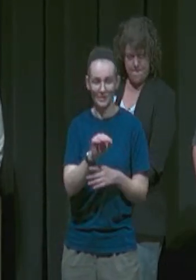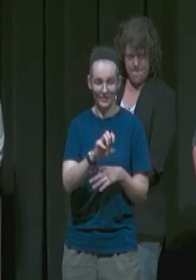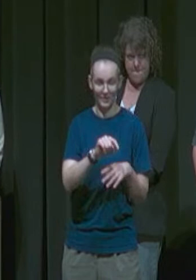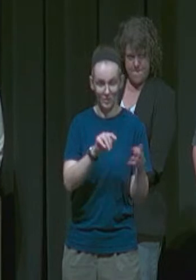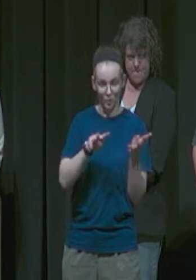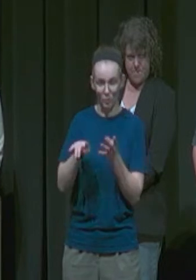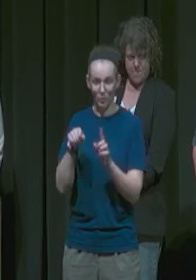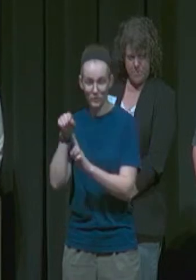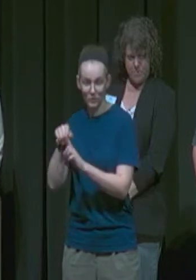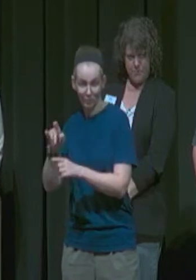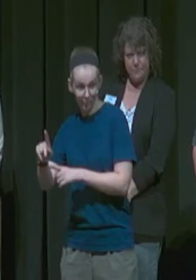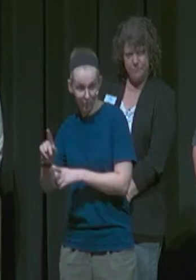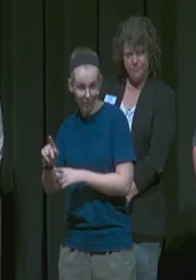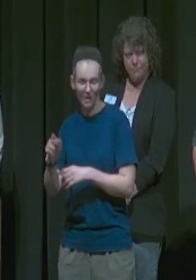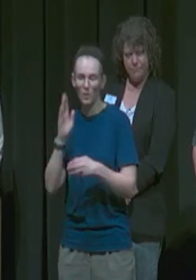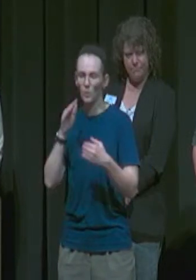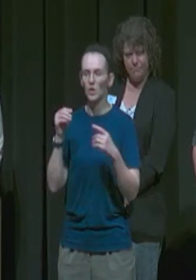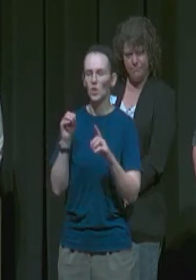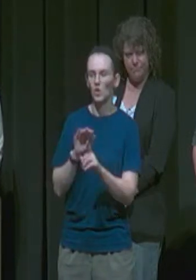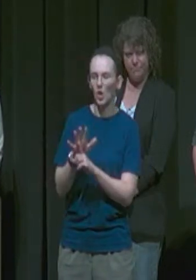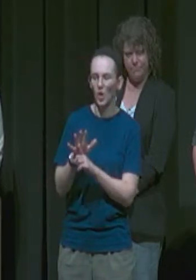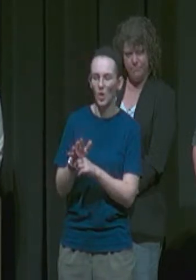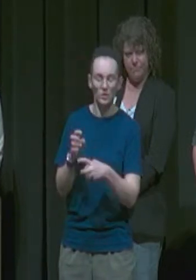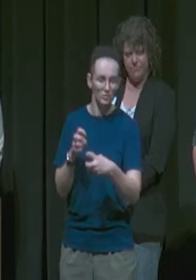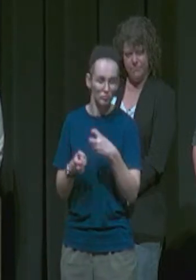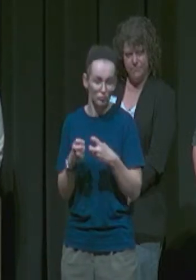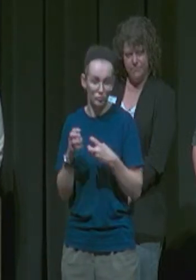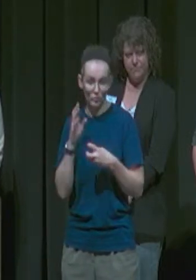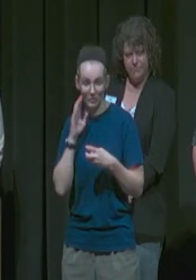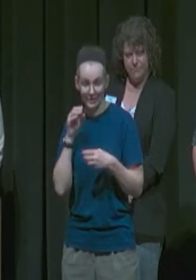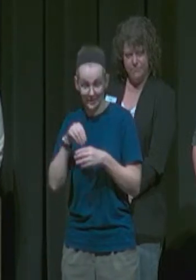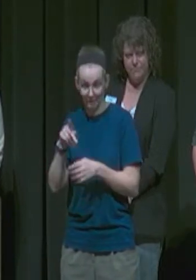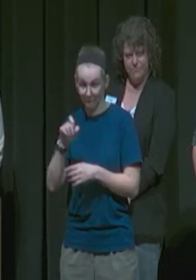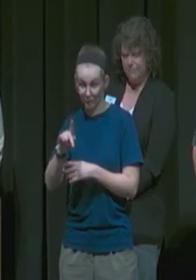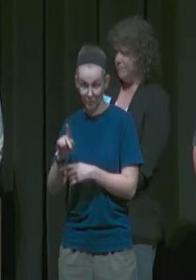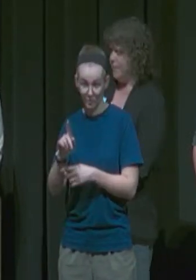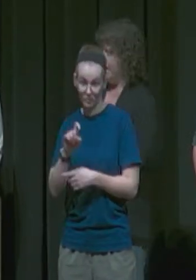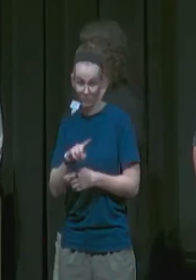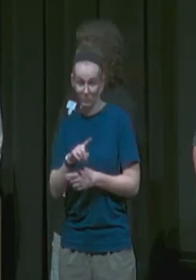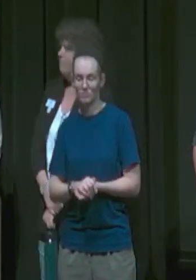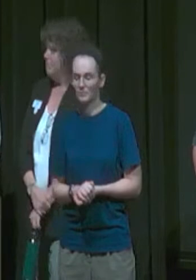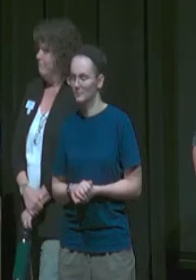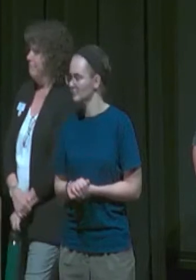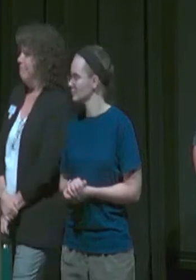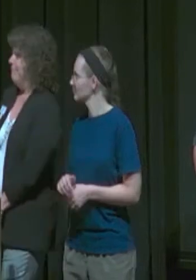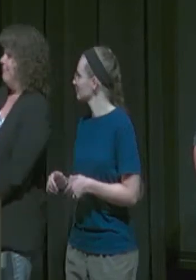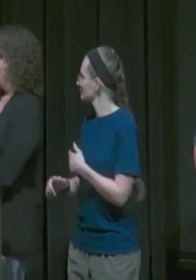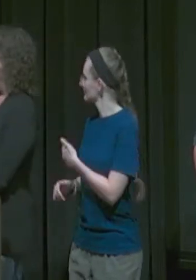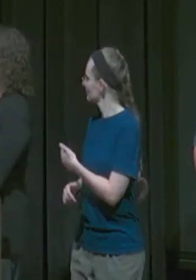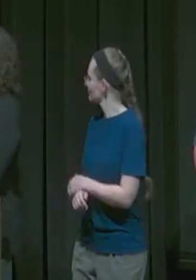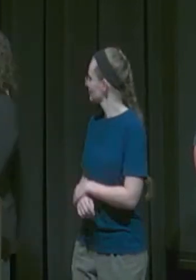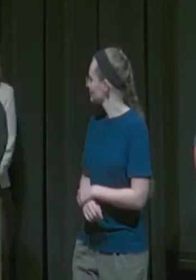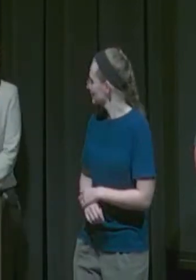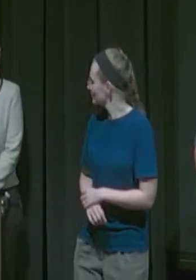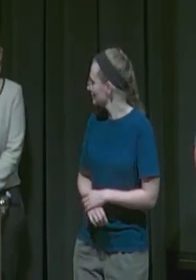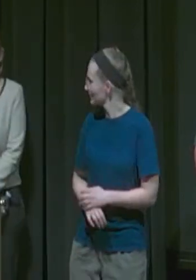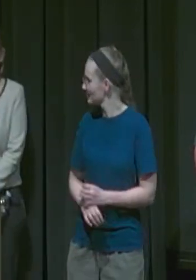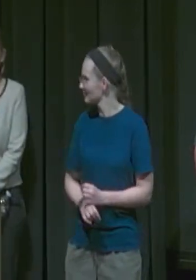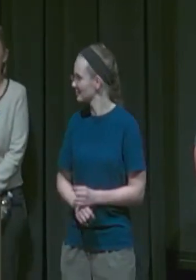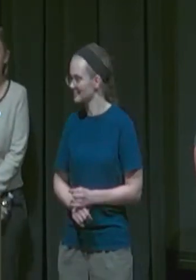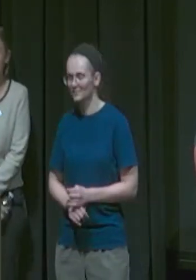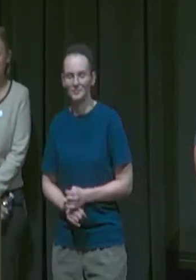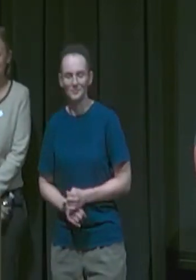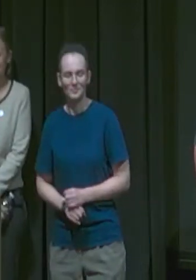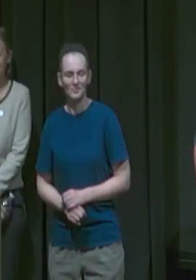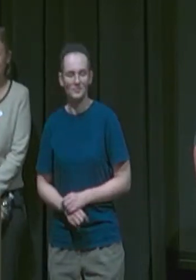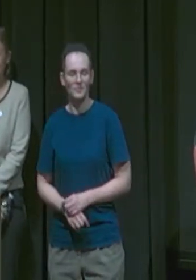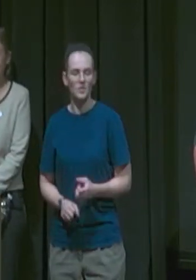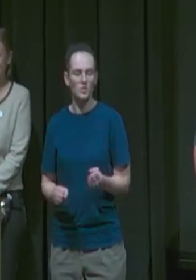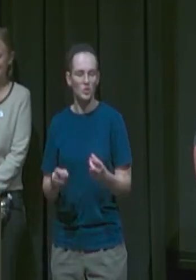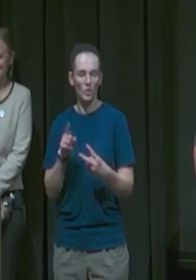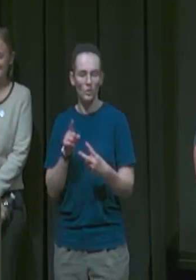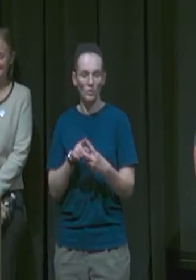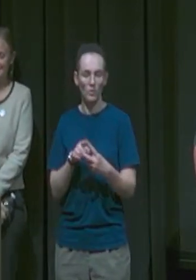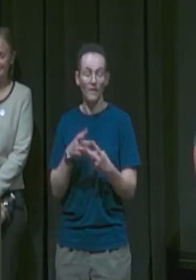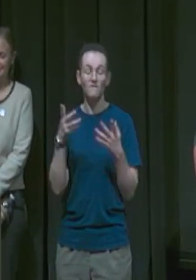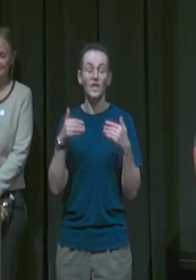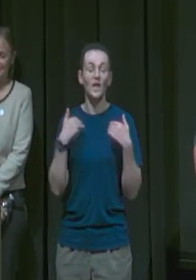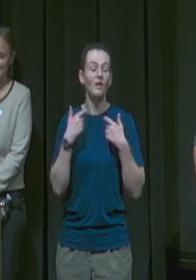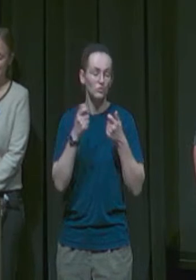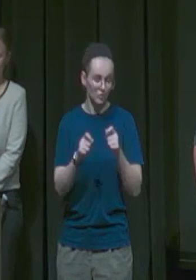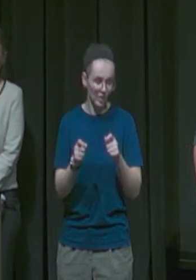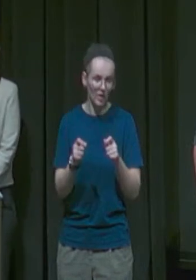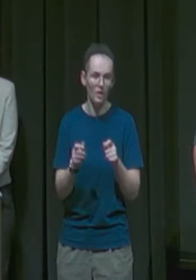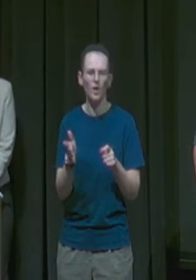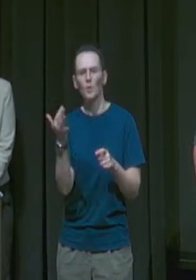park like will it cause any issues in the Park oh you oh um there was an effort back uh about